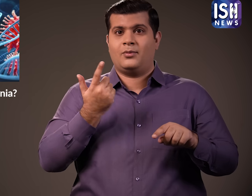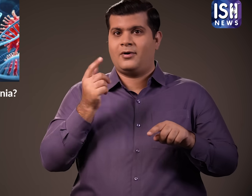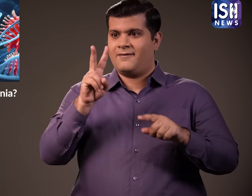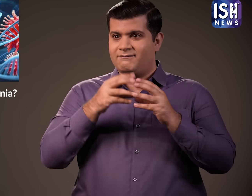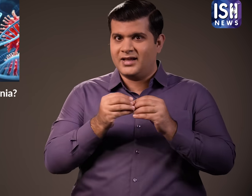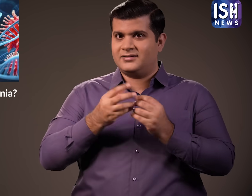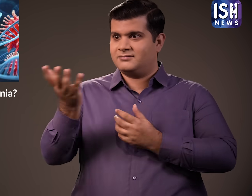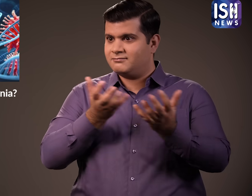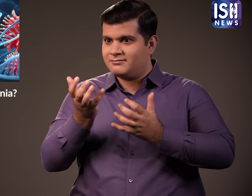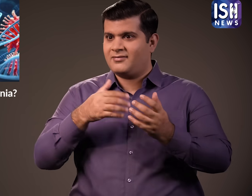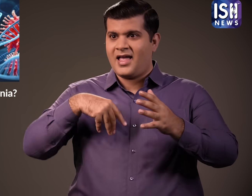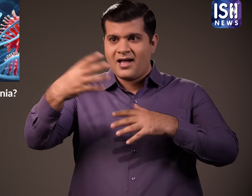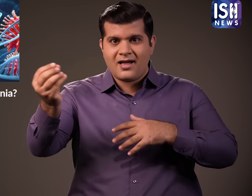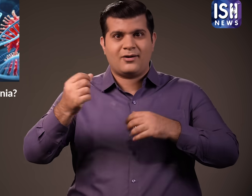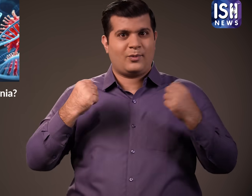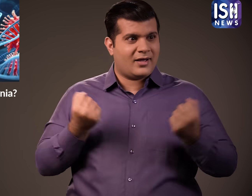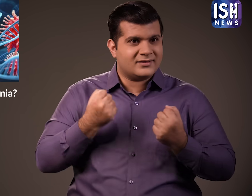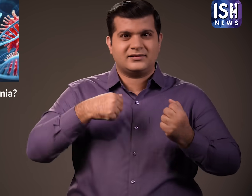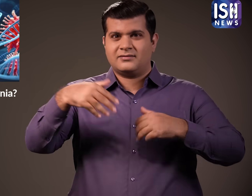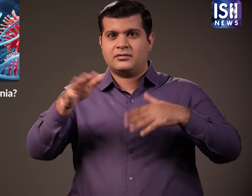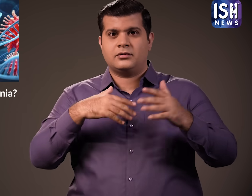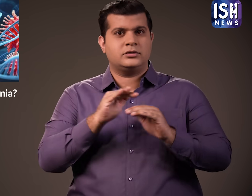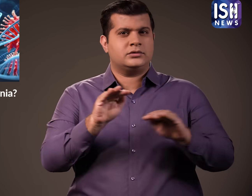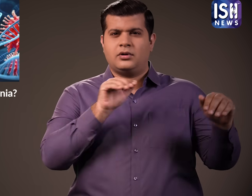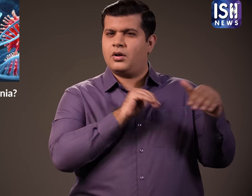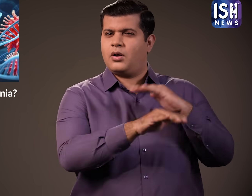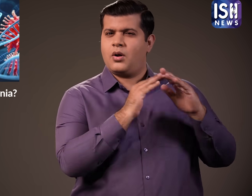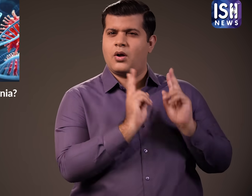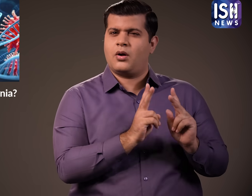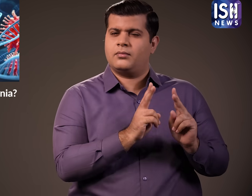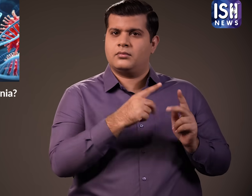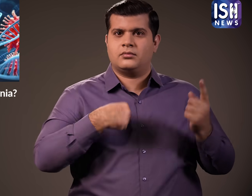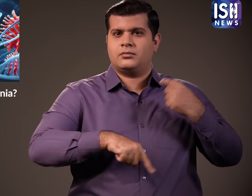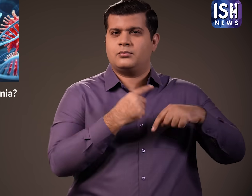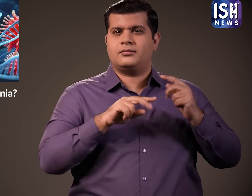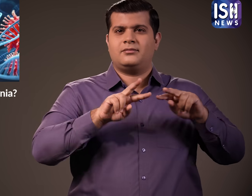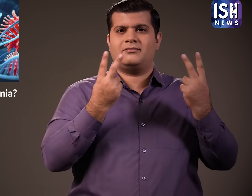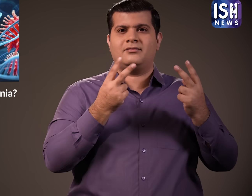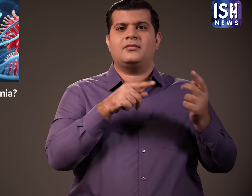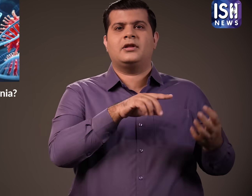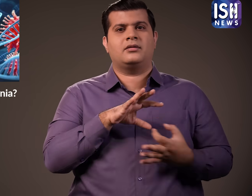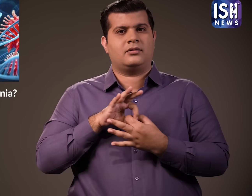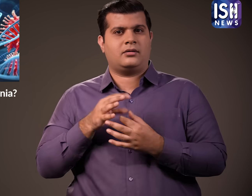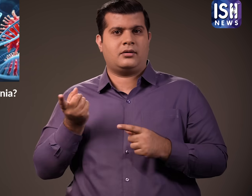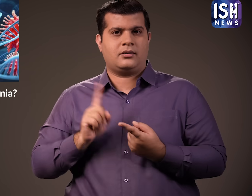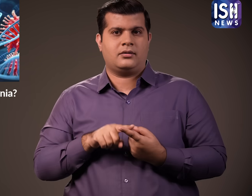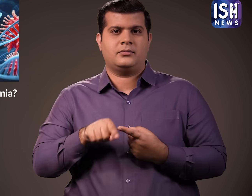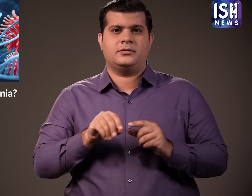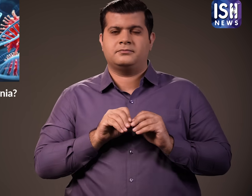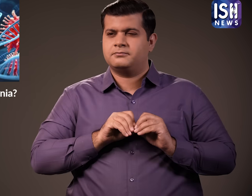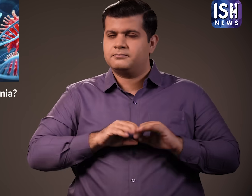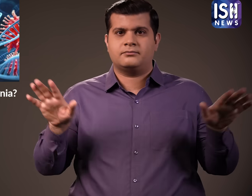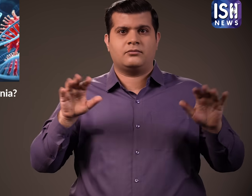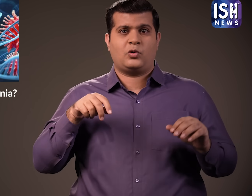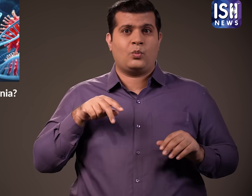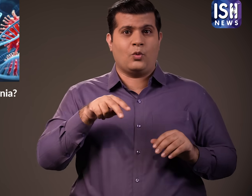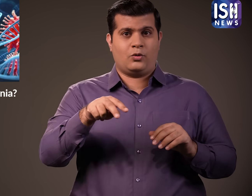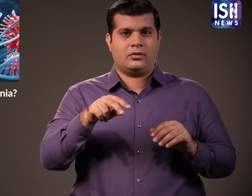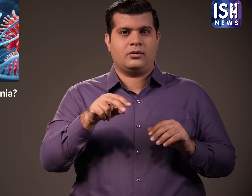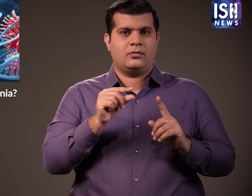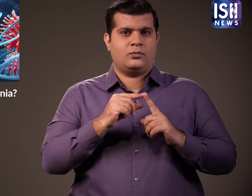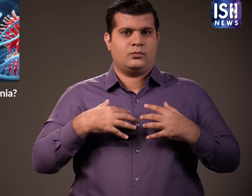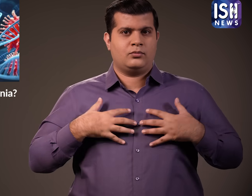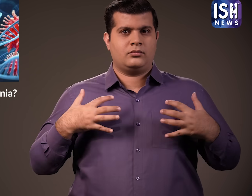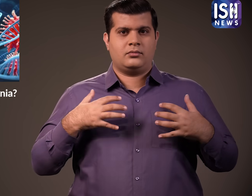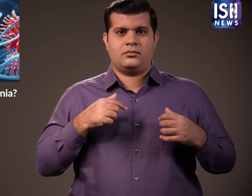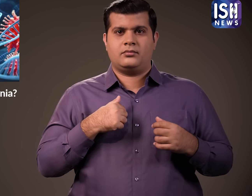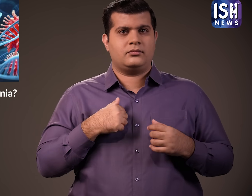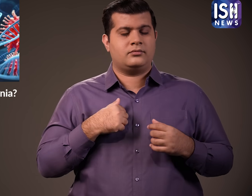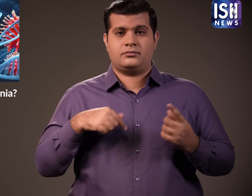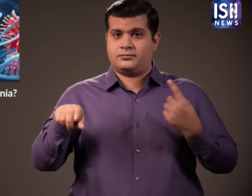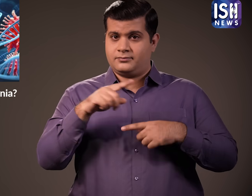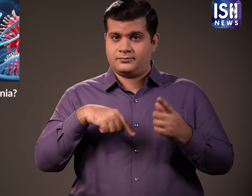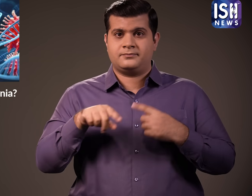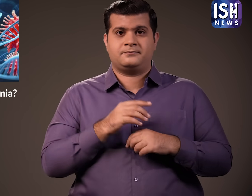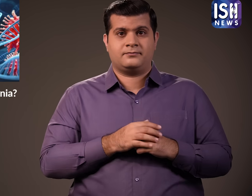Kids were not allowed to leave their homes during the lockdown. This is why they many are being infected by the Walking Pneumonia.